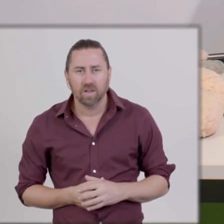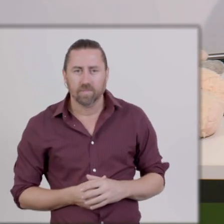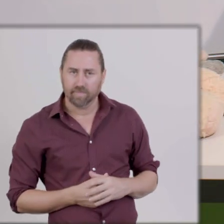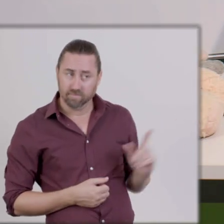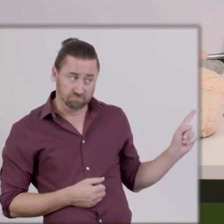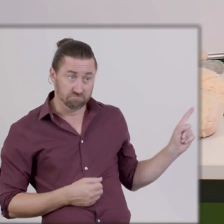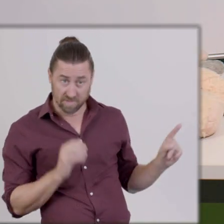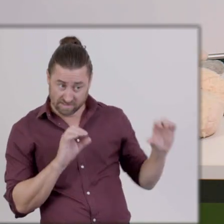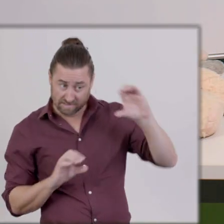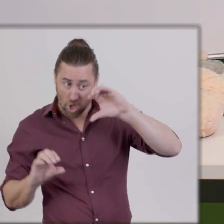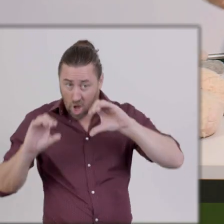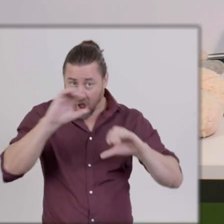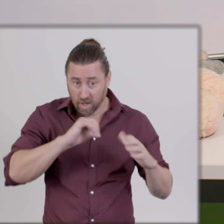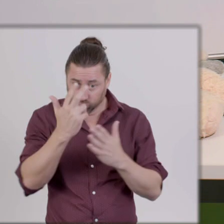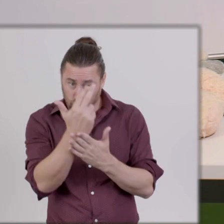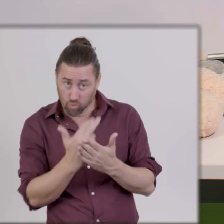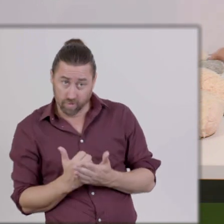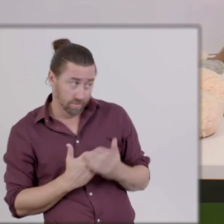Here's a scientific drawing.